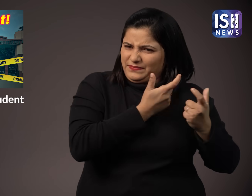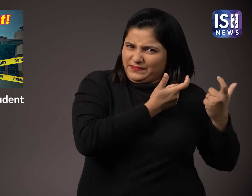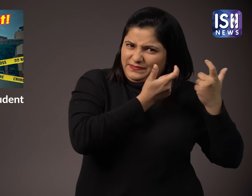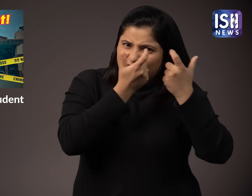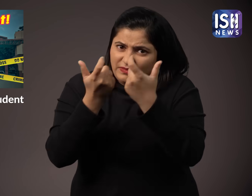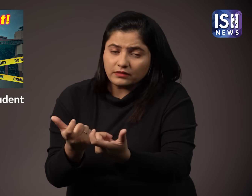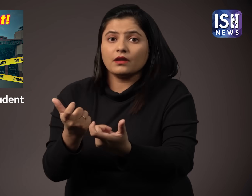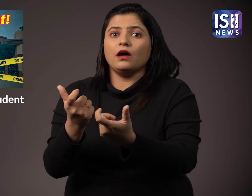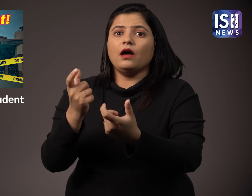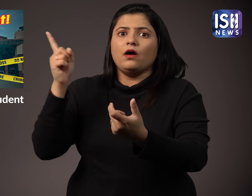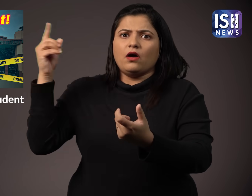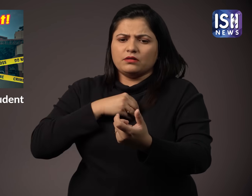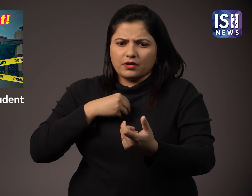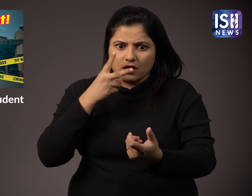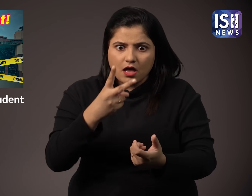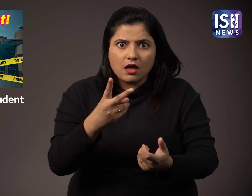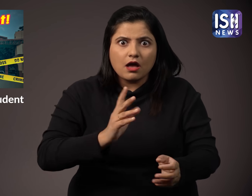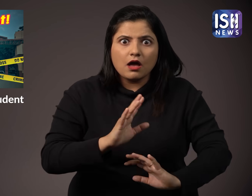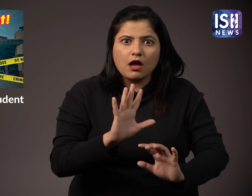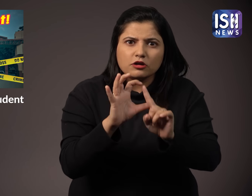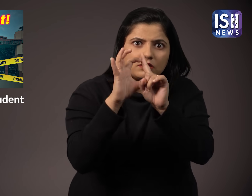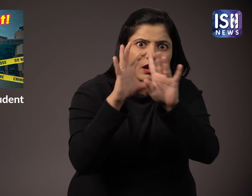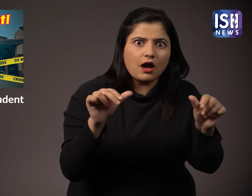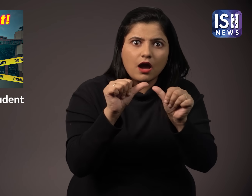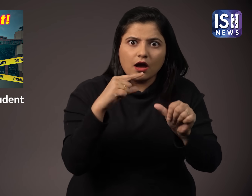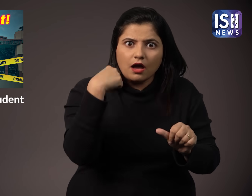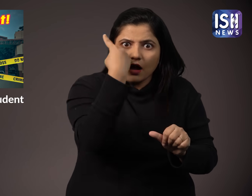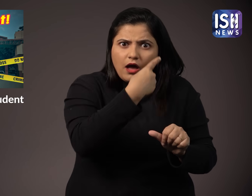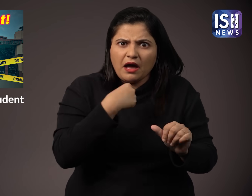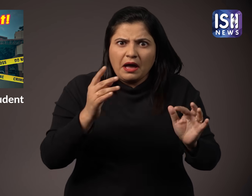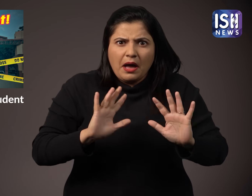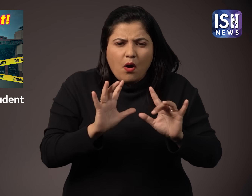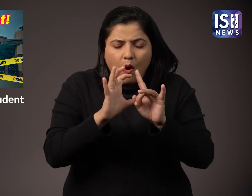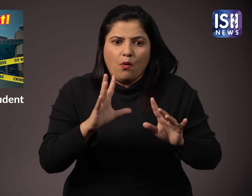When Akhil was brought there, doctors noticed that his face and recognised the emergency.